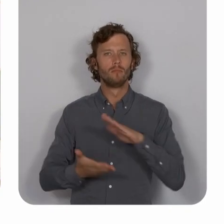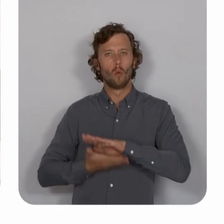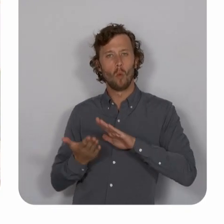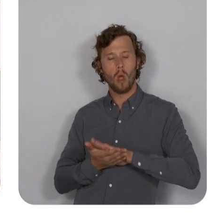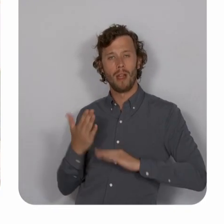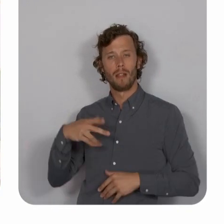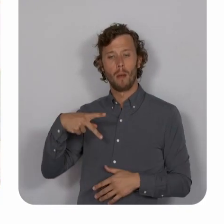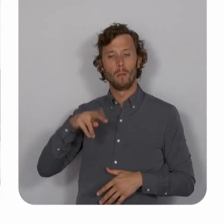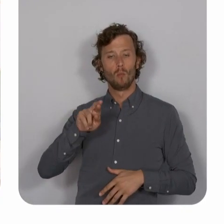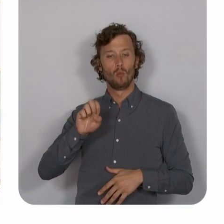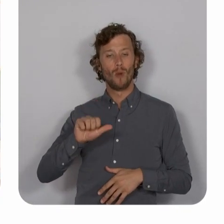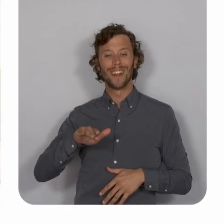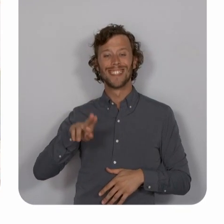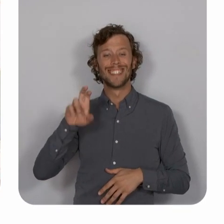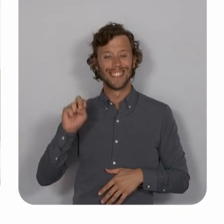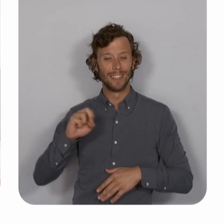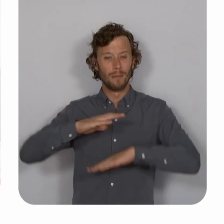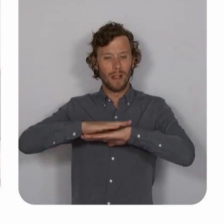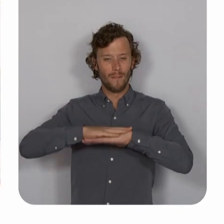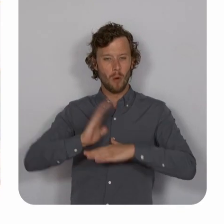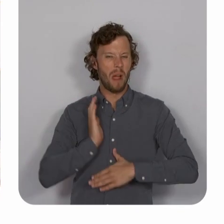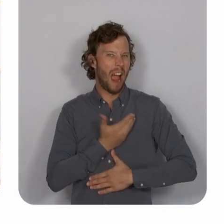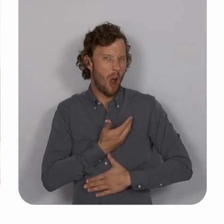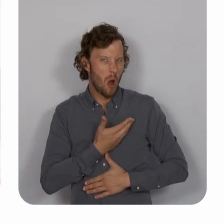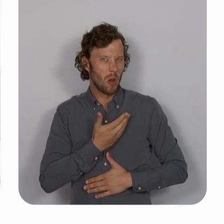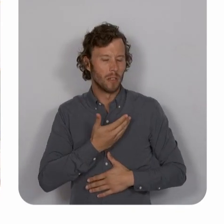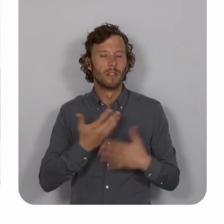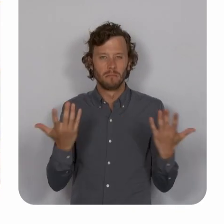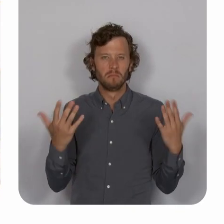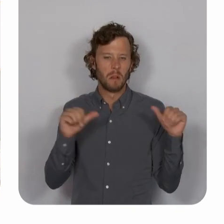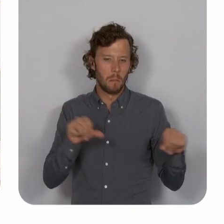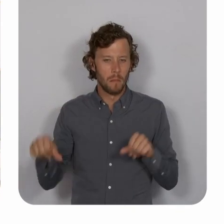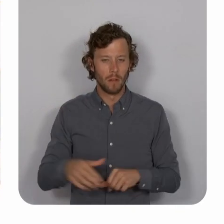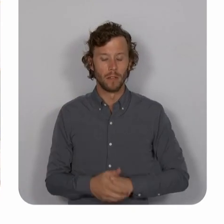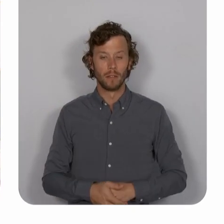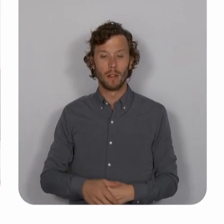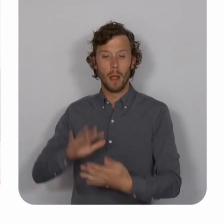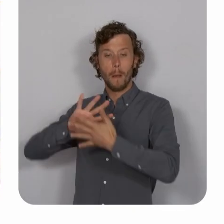mixed reality capabilities: Passthrough, Scene and Anchors.